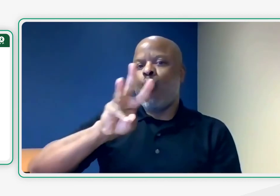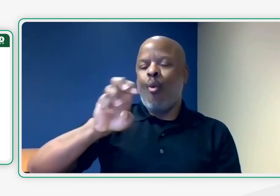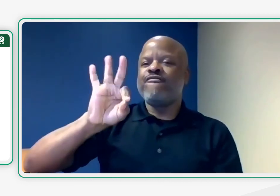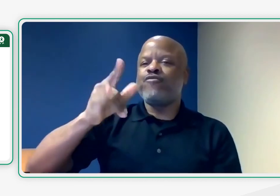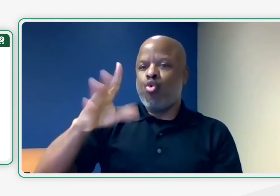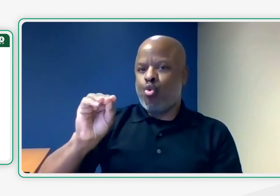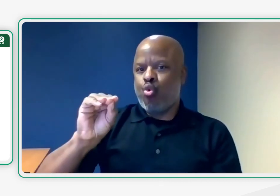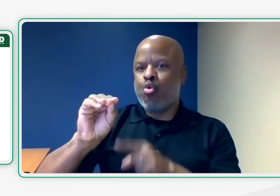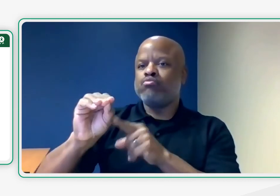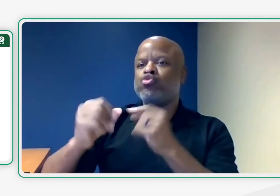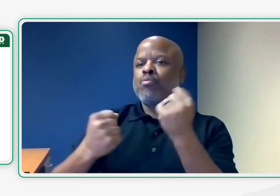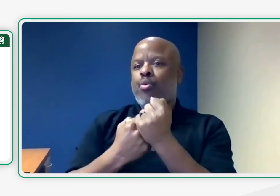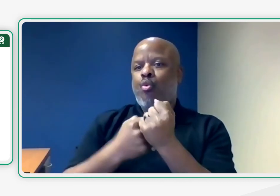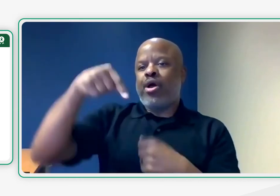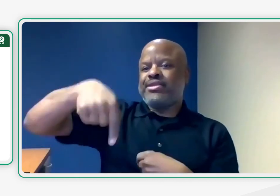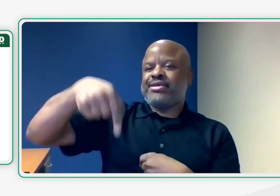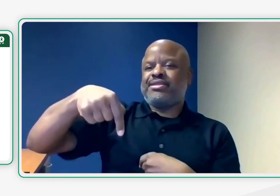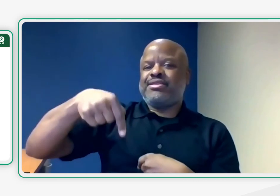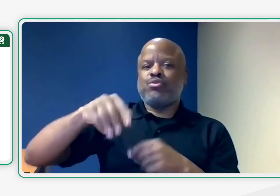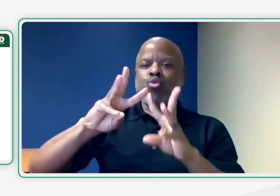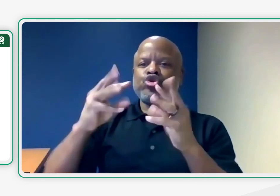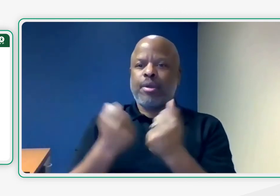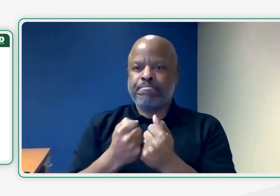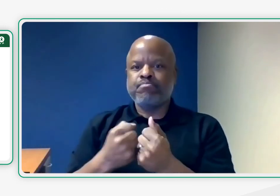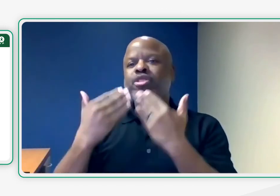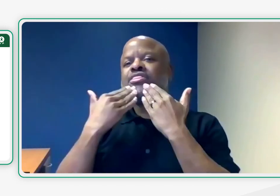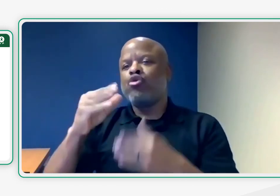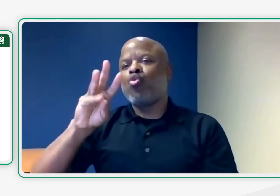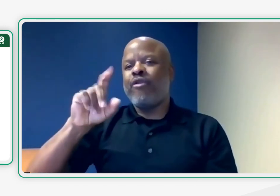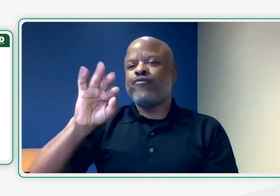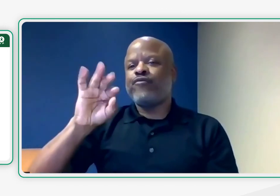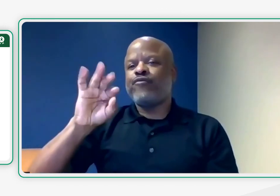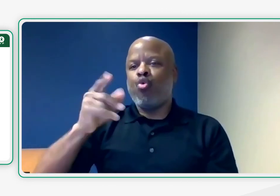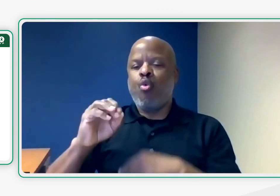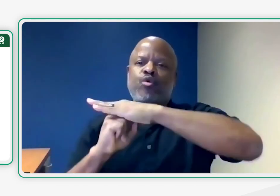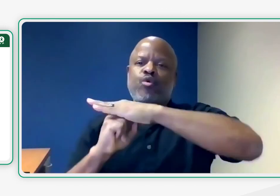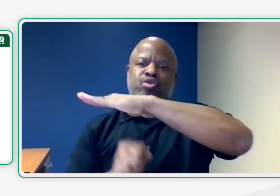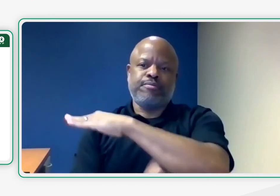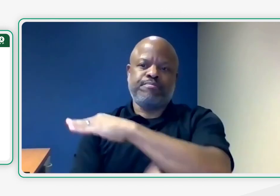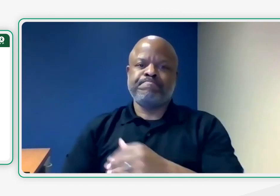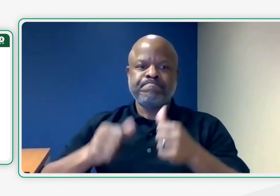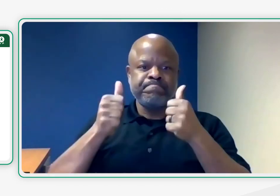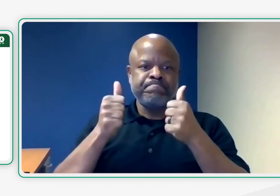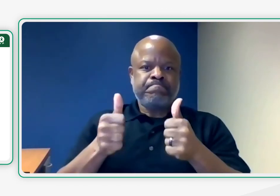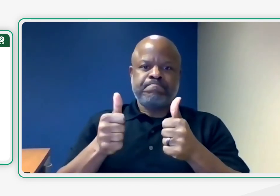I collaborated with CSD Learns in order to create this workshop series. So, again, thank you.